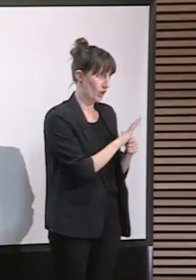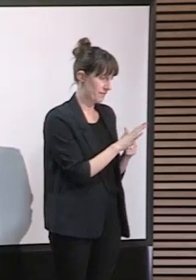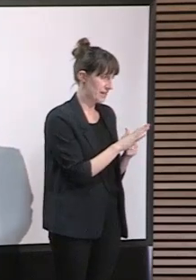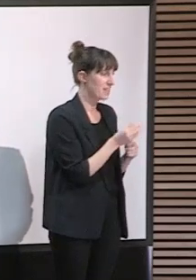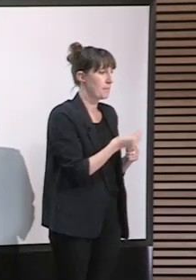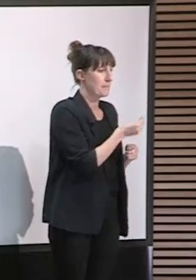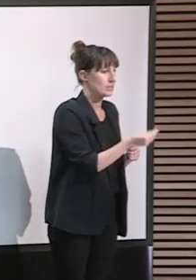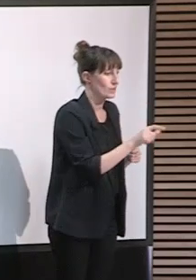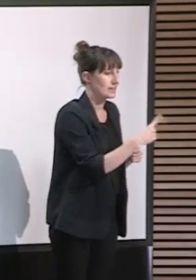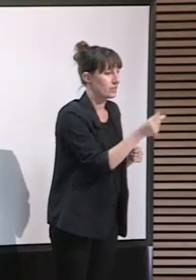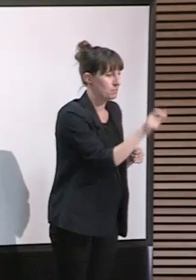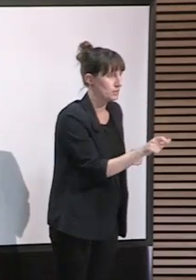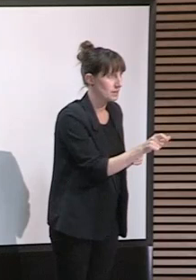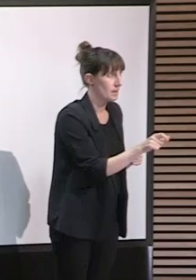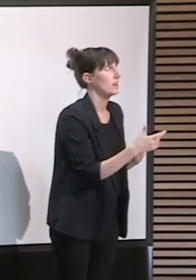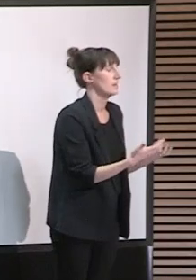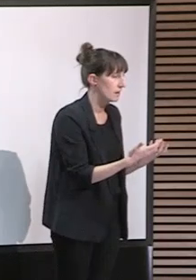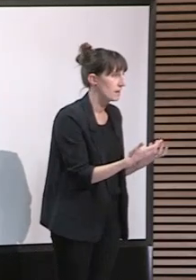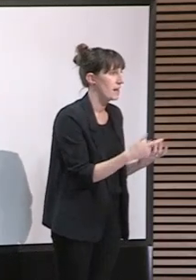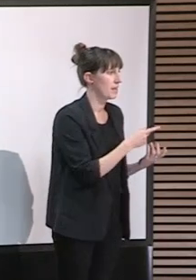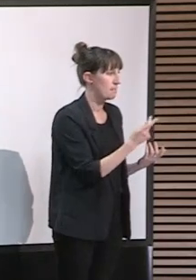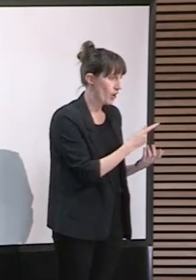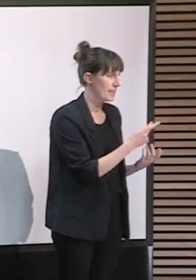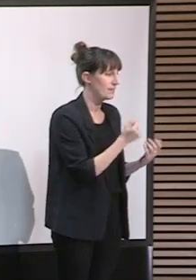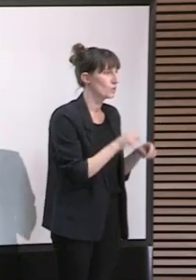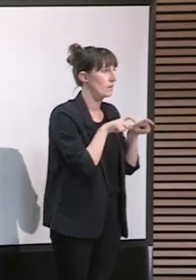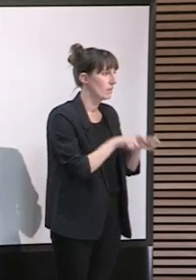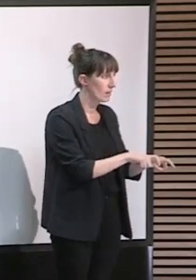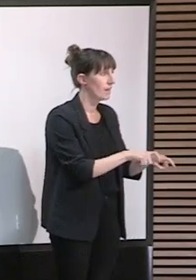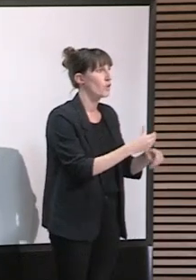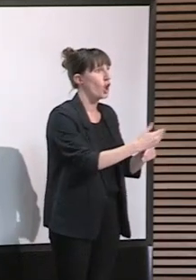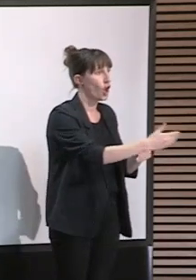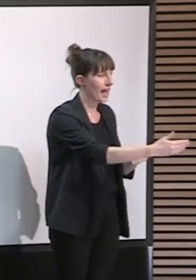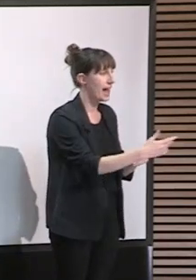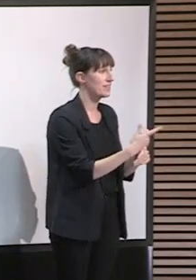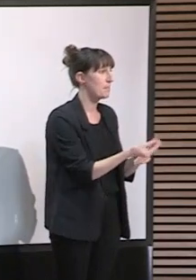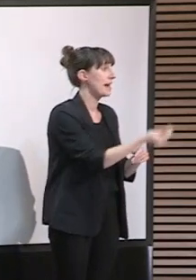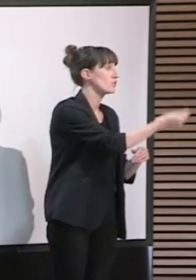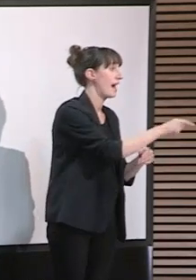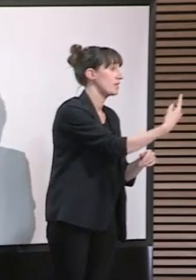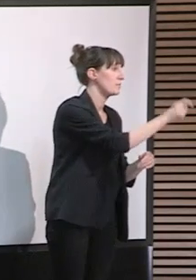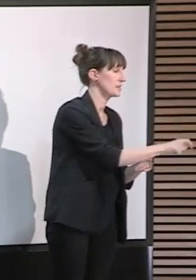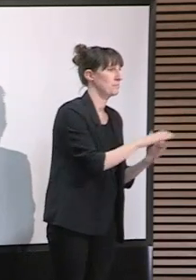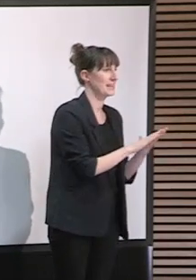transmitting and every time another person gets infected the clock goes back to low. --